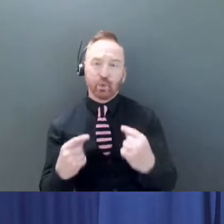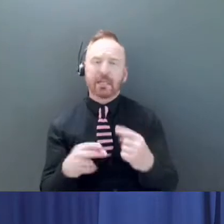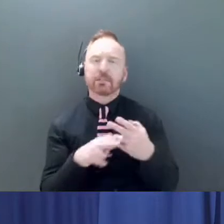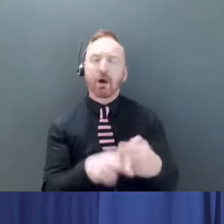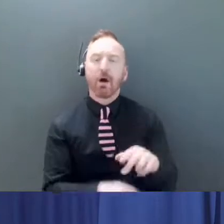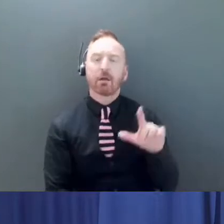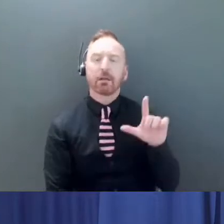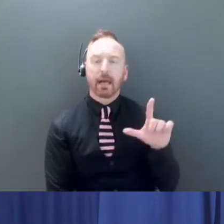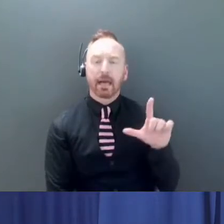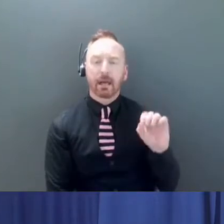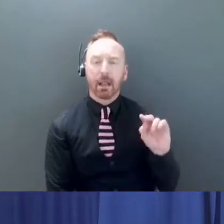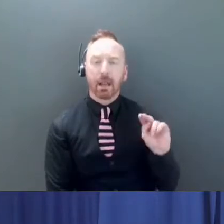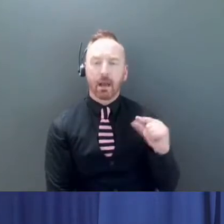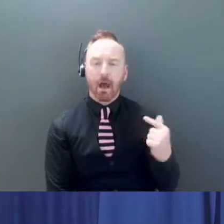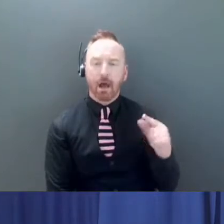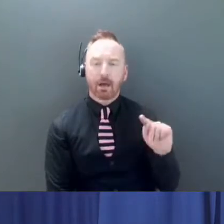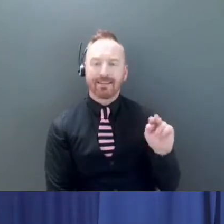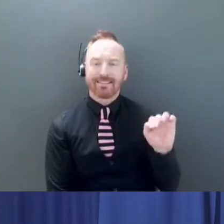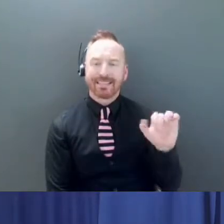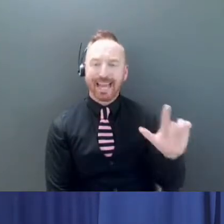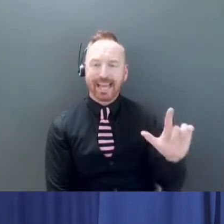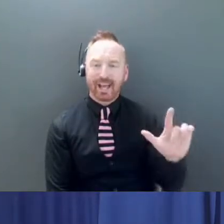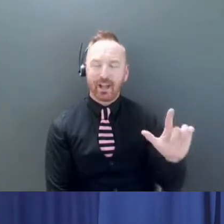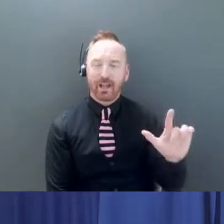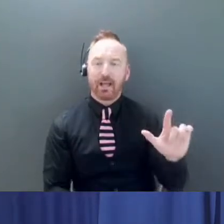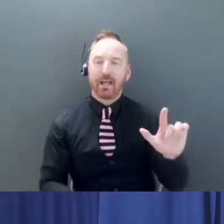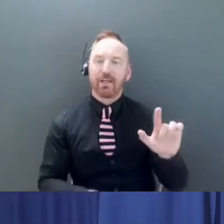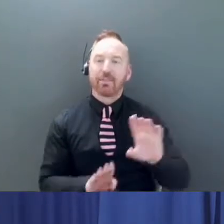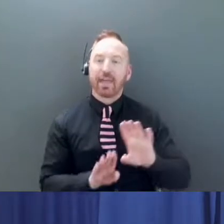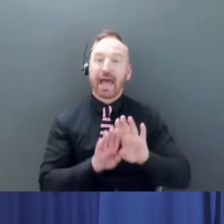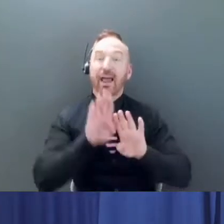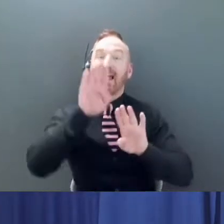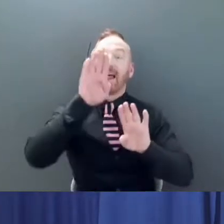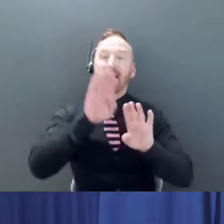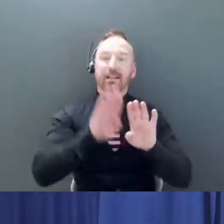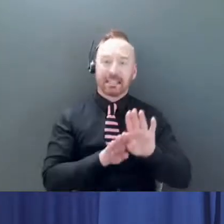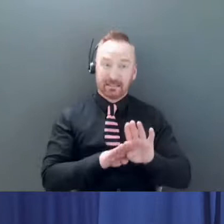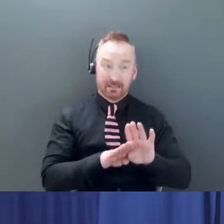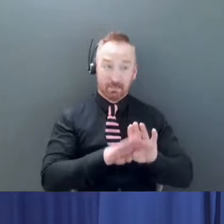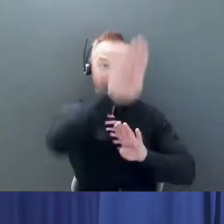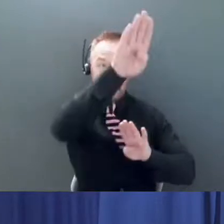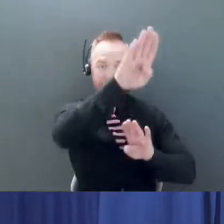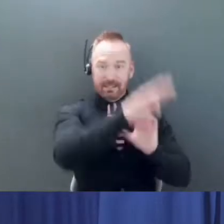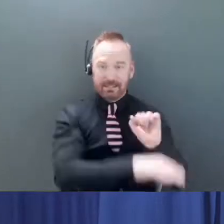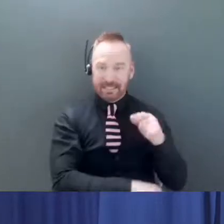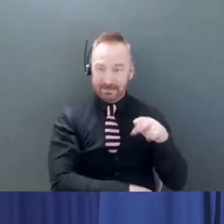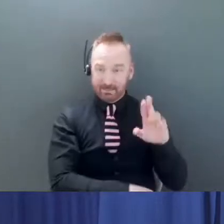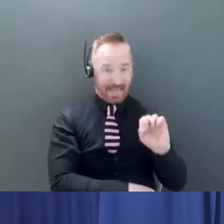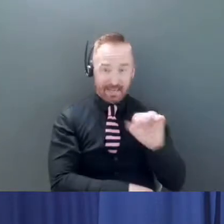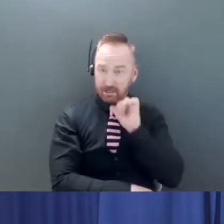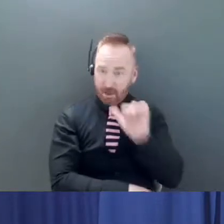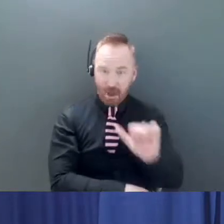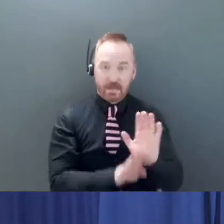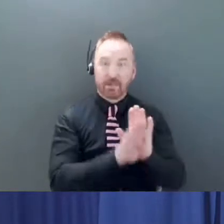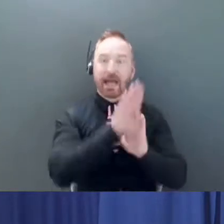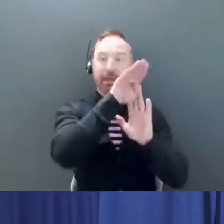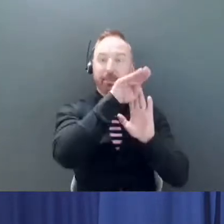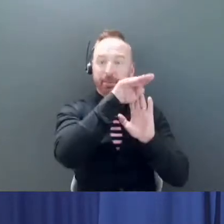We are certainly past spike activity having about half a dozen cases per day most of